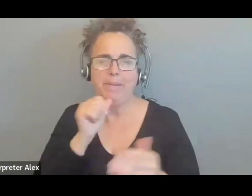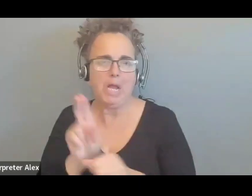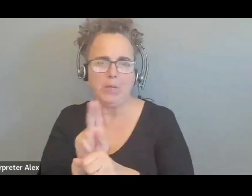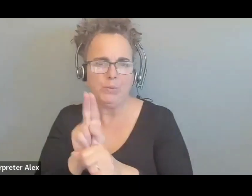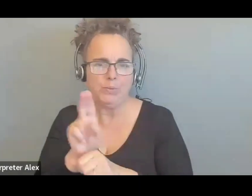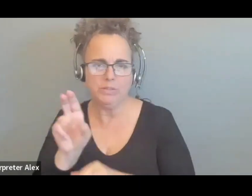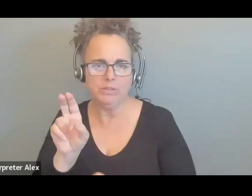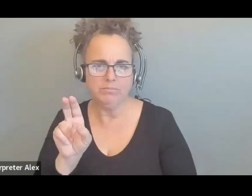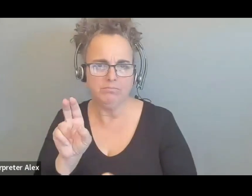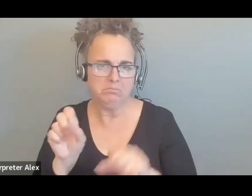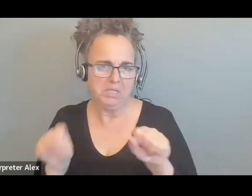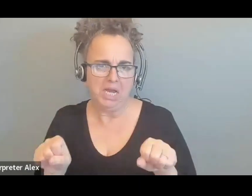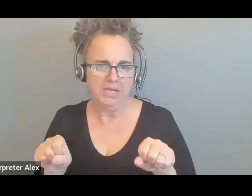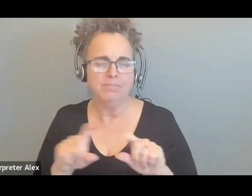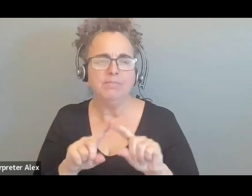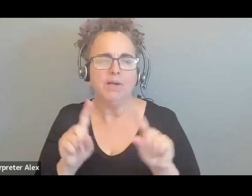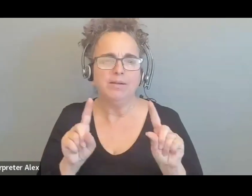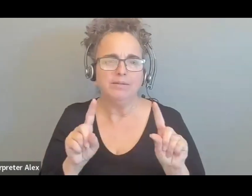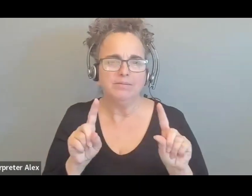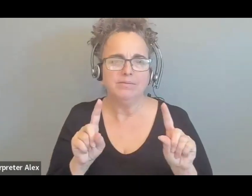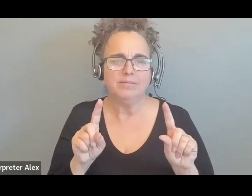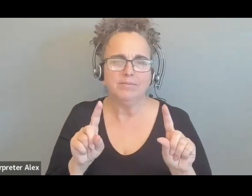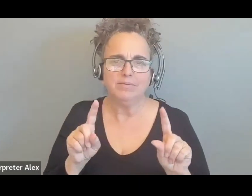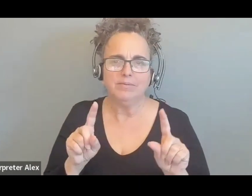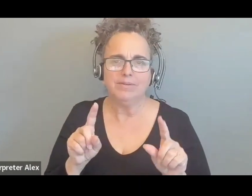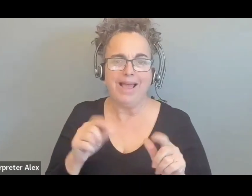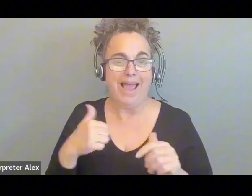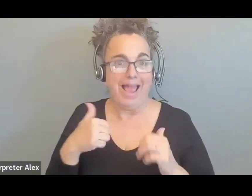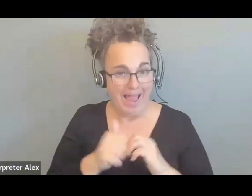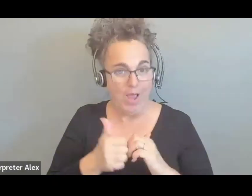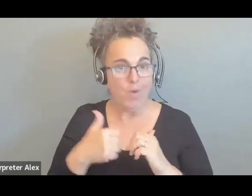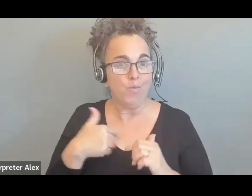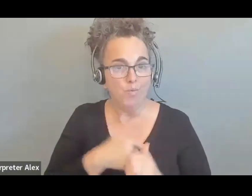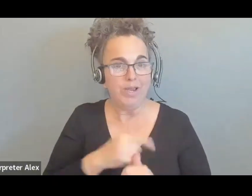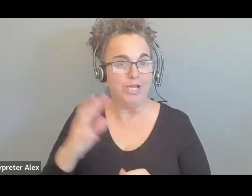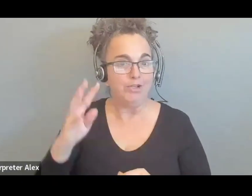But generally speaking, I think how we talk about some